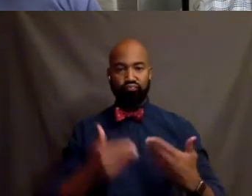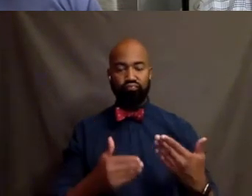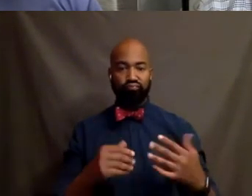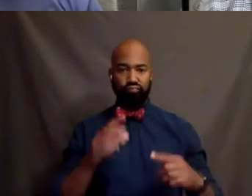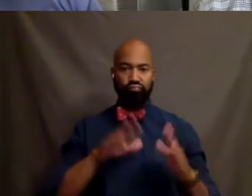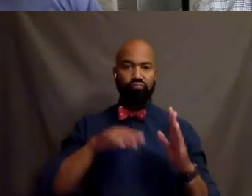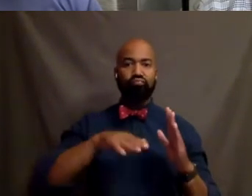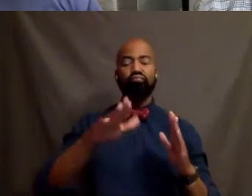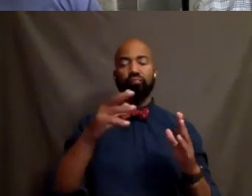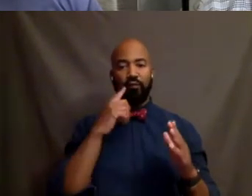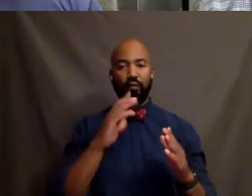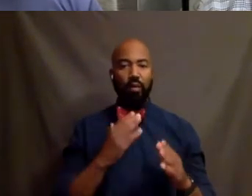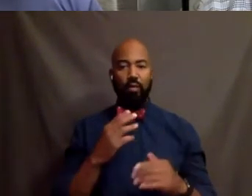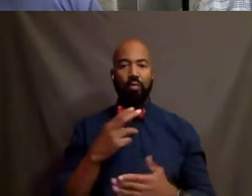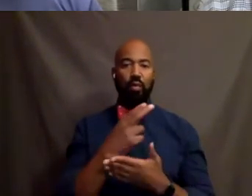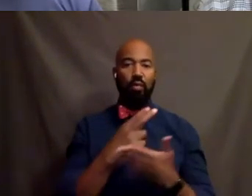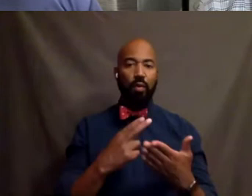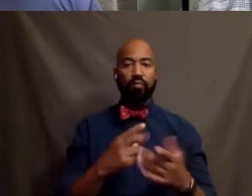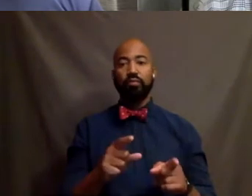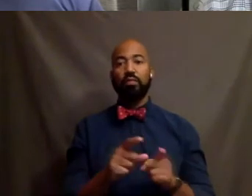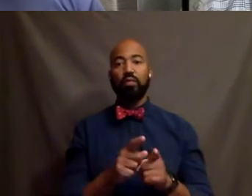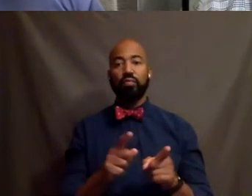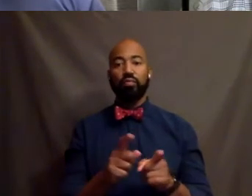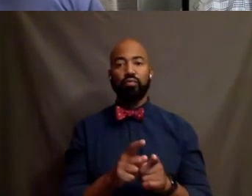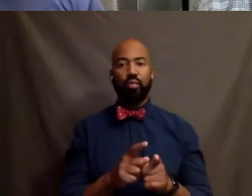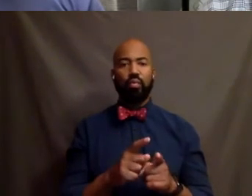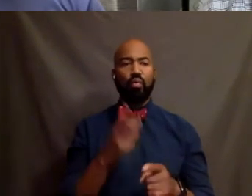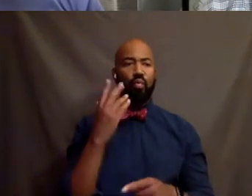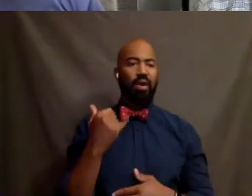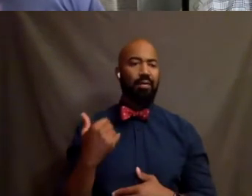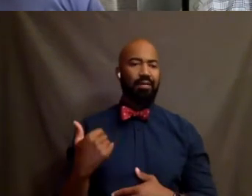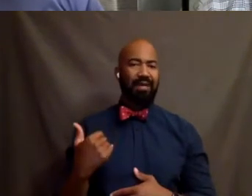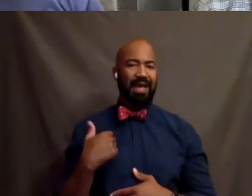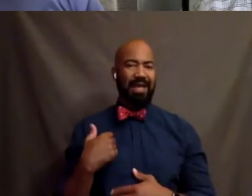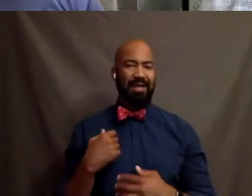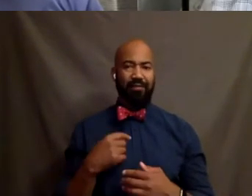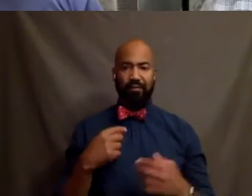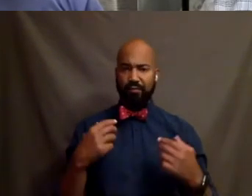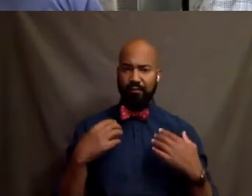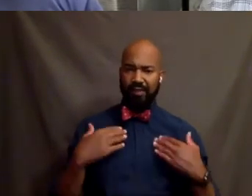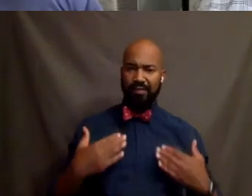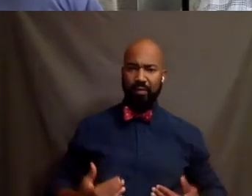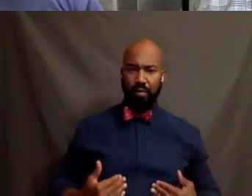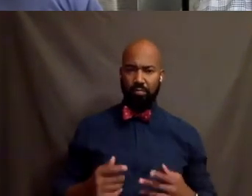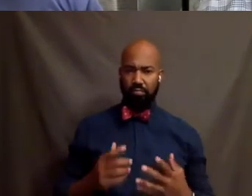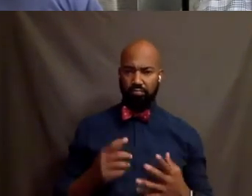or why is it that you have this physical finding? Is there something that we can do about it,